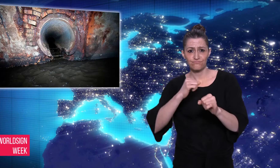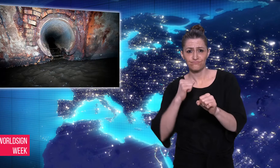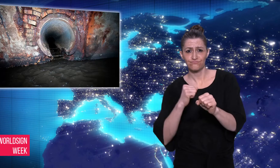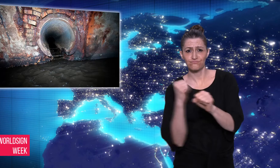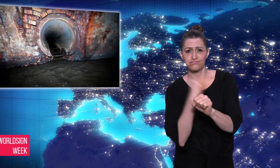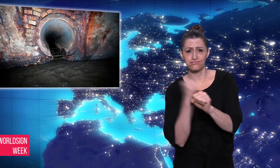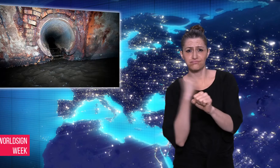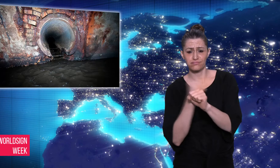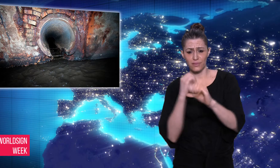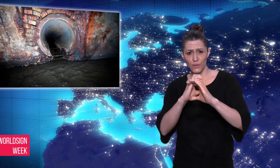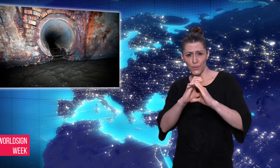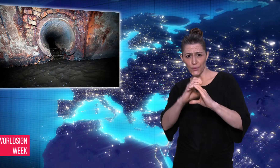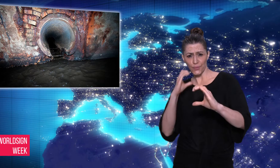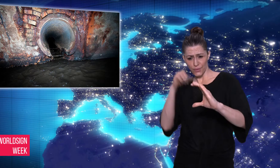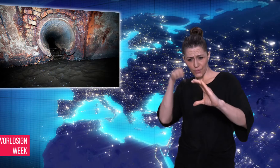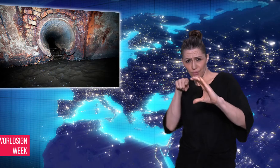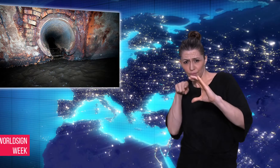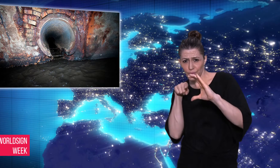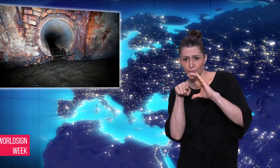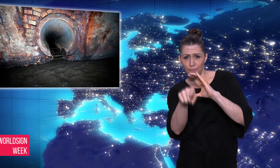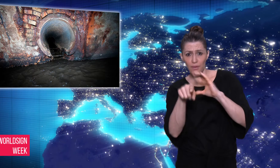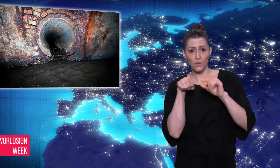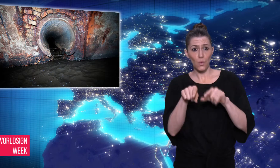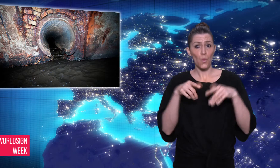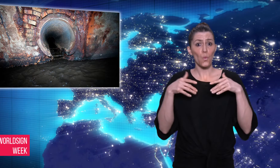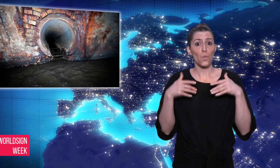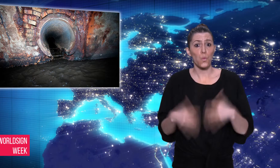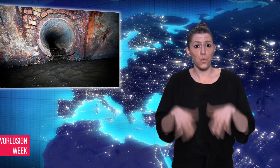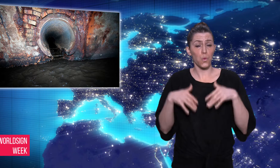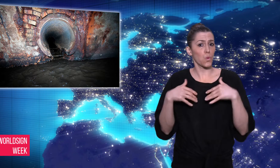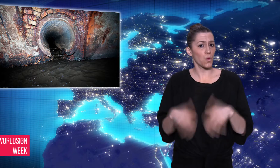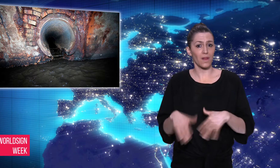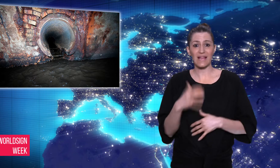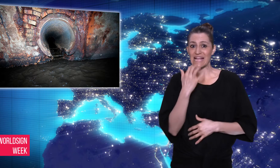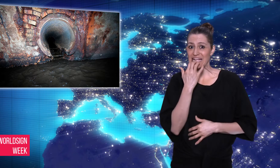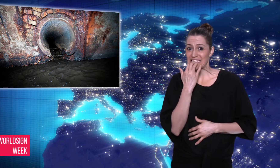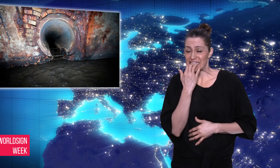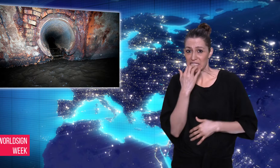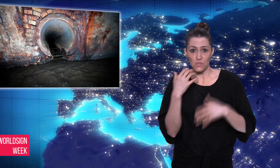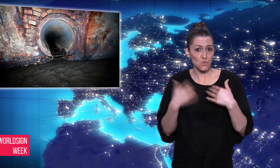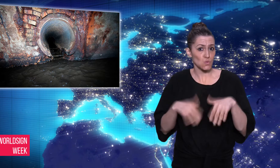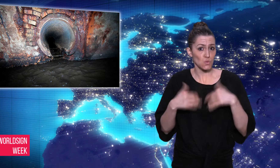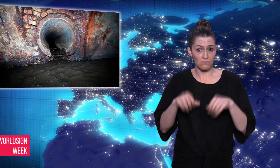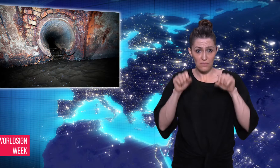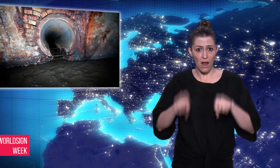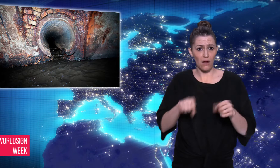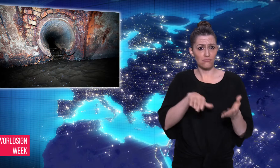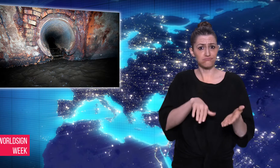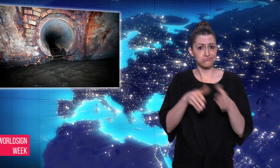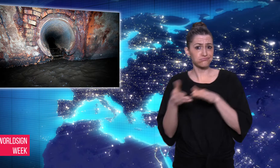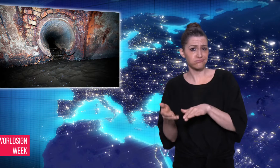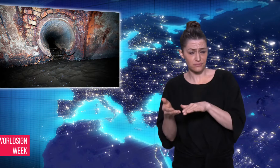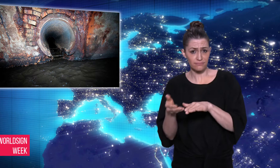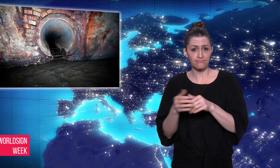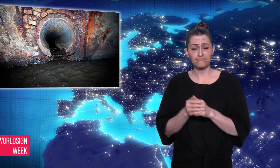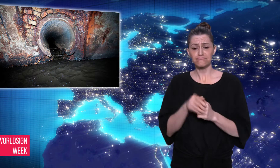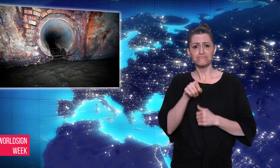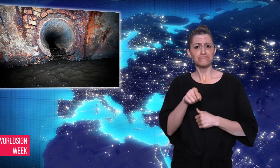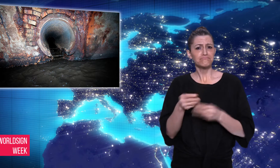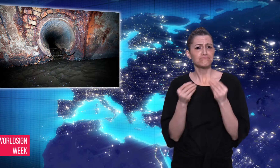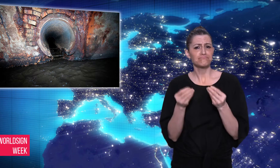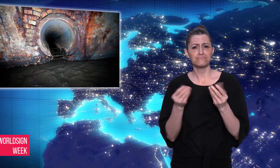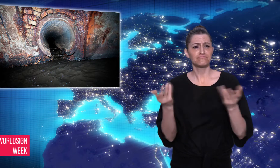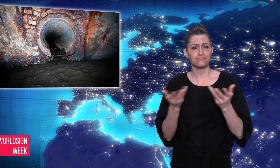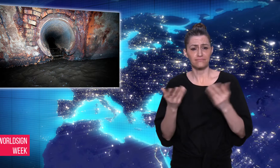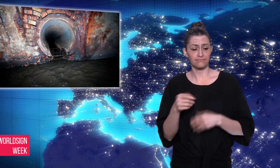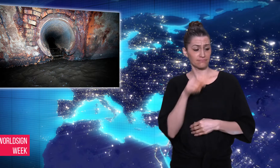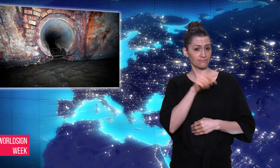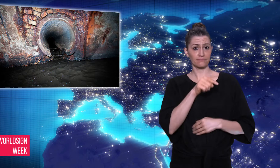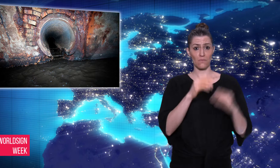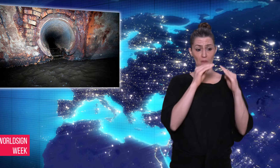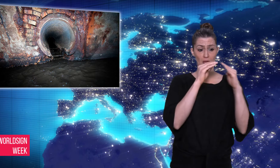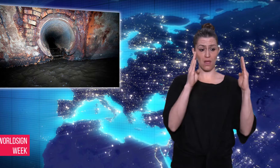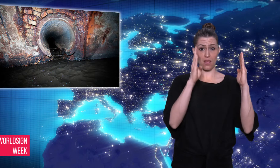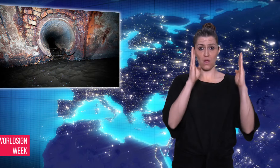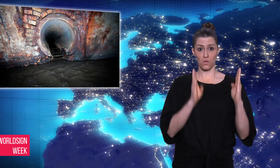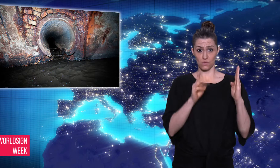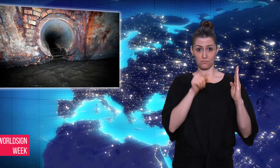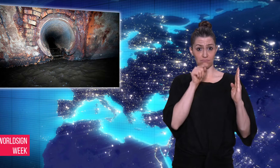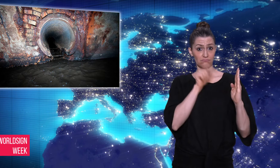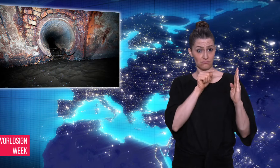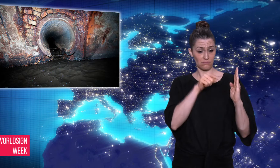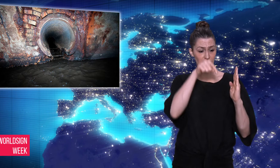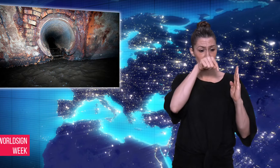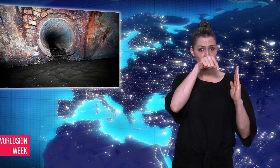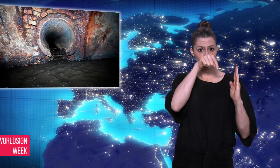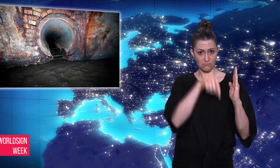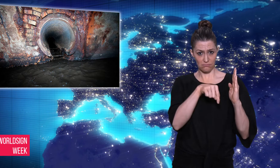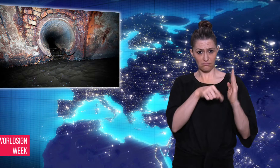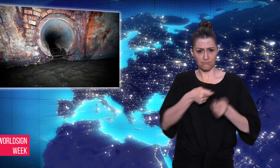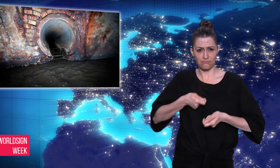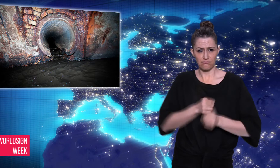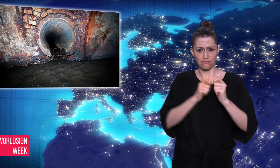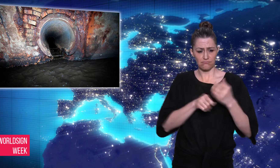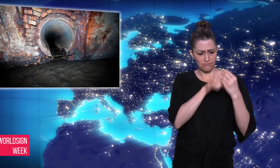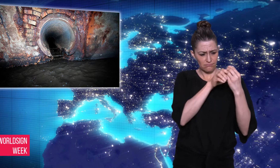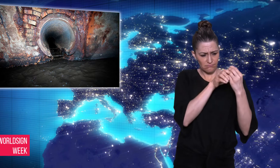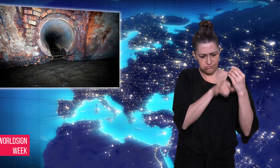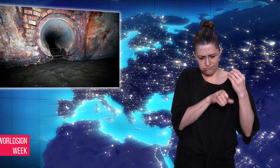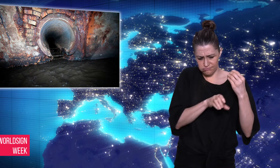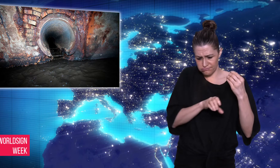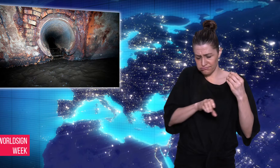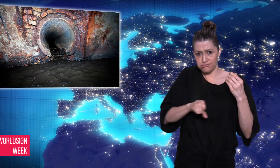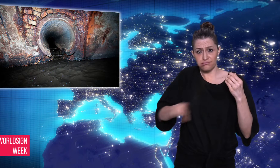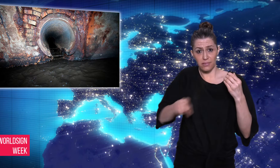Digging tunnels into the vault was dangerous, it led from a